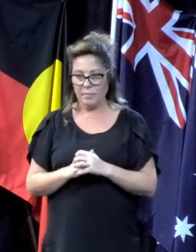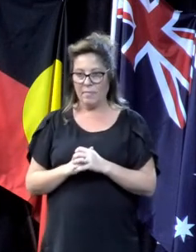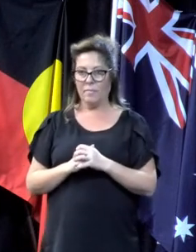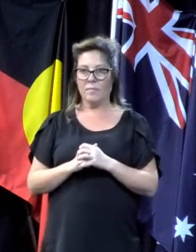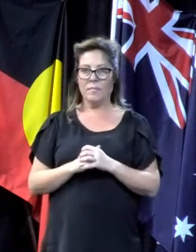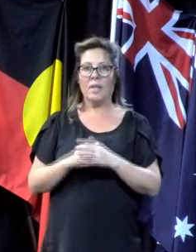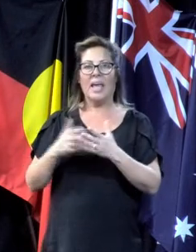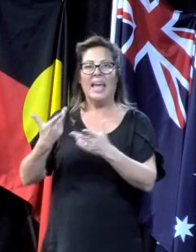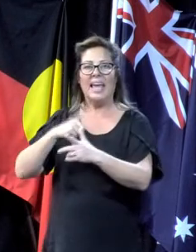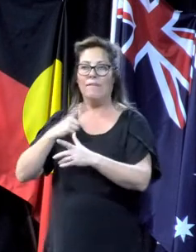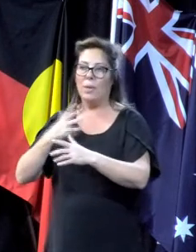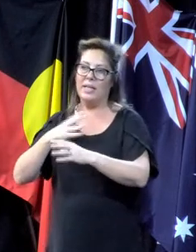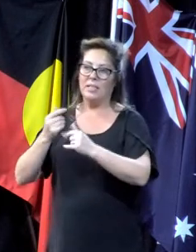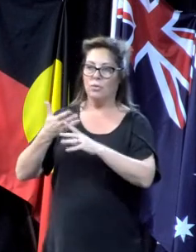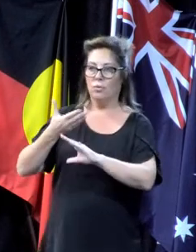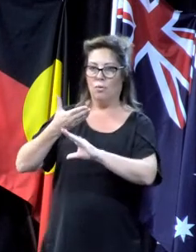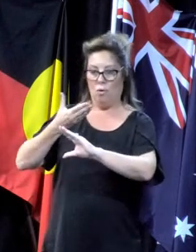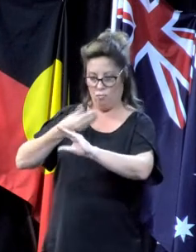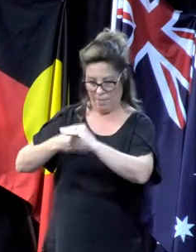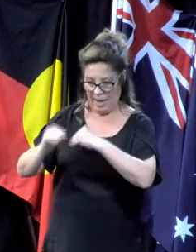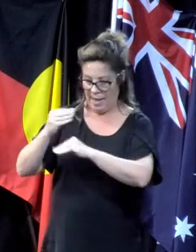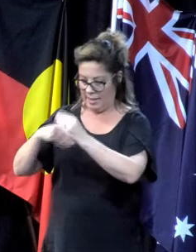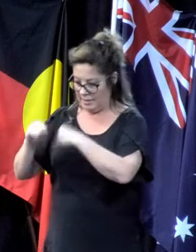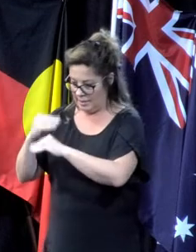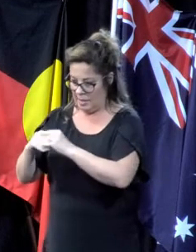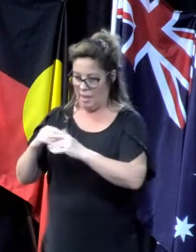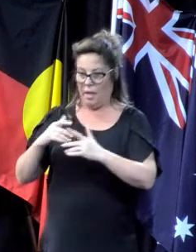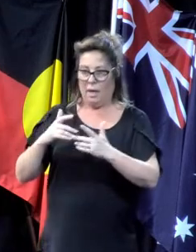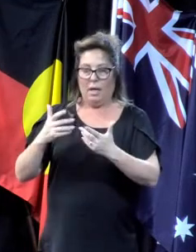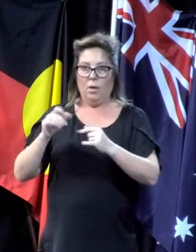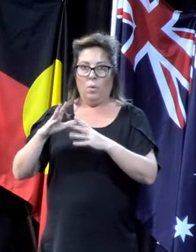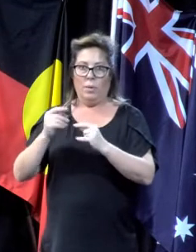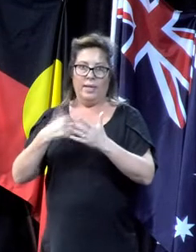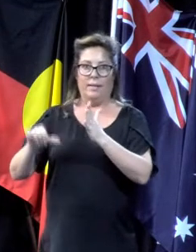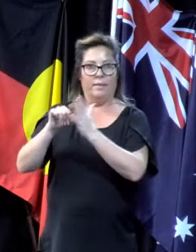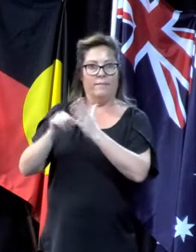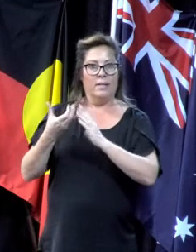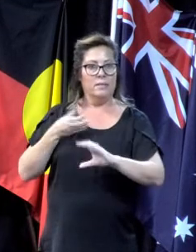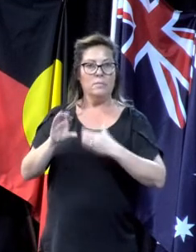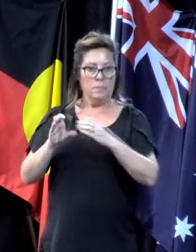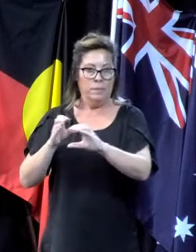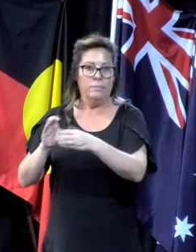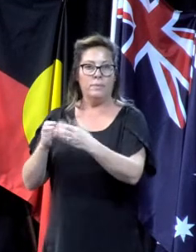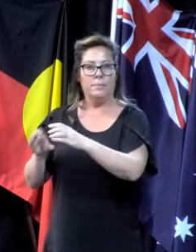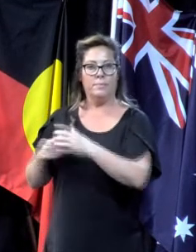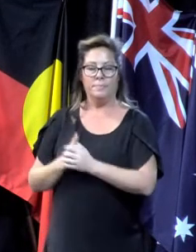teachers in that one classroom. Do all teachers at your school have specific training